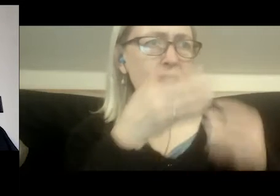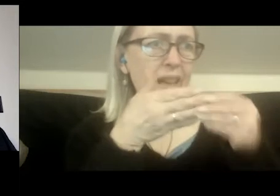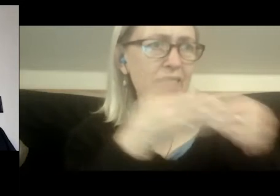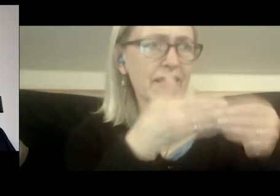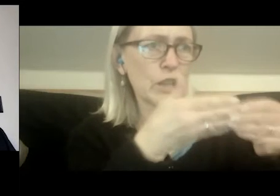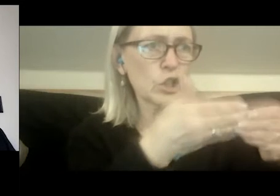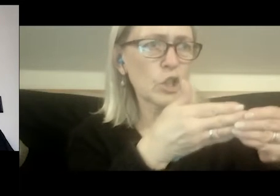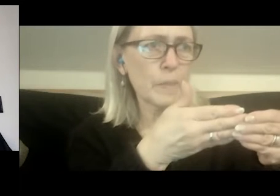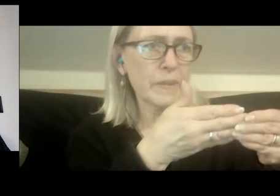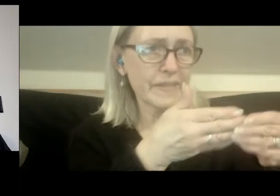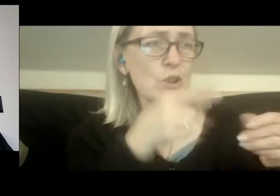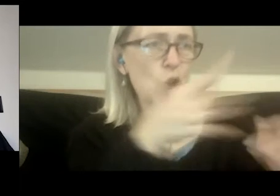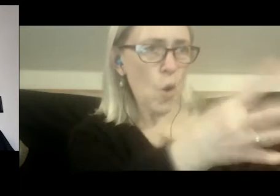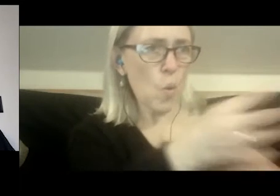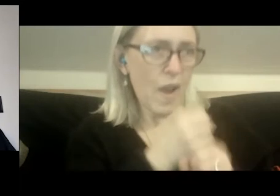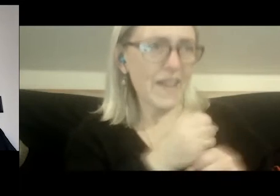Yes, oh my God! Thank you so much!